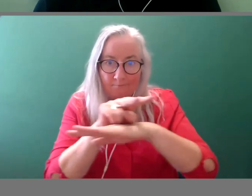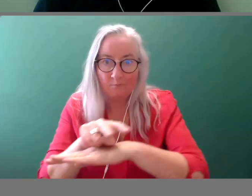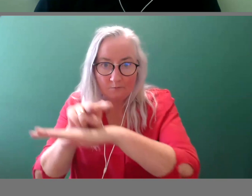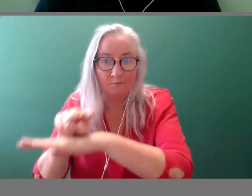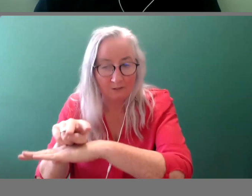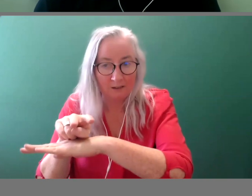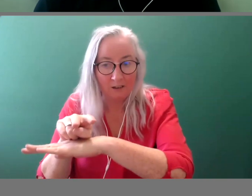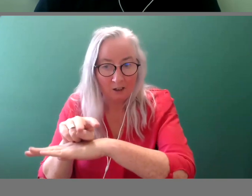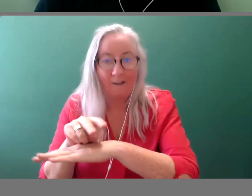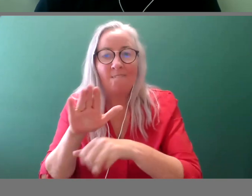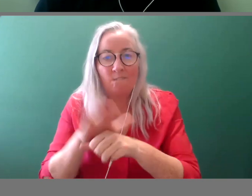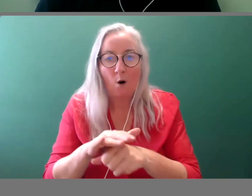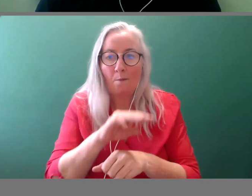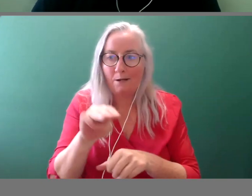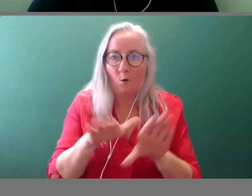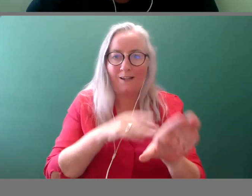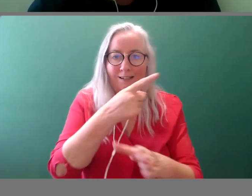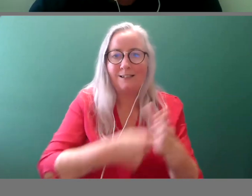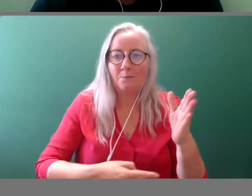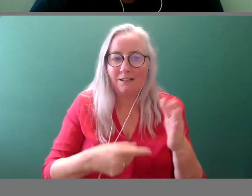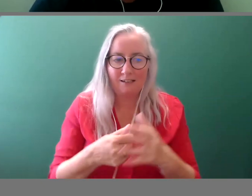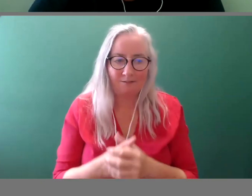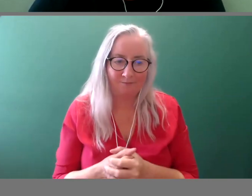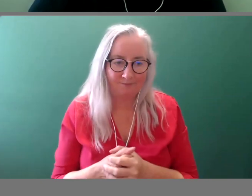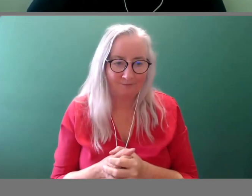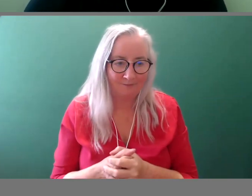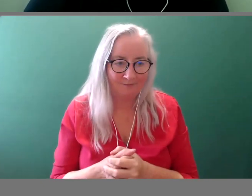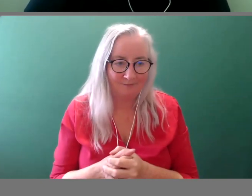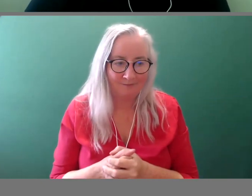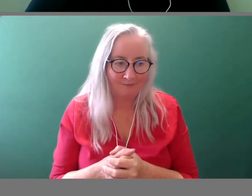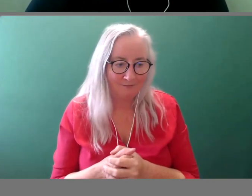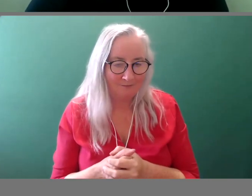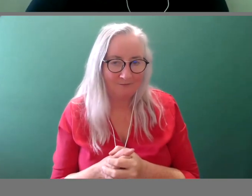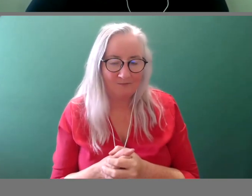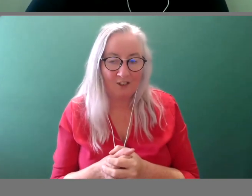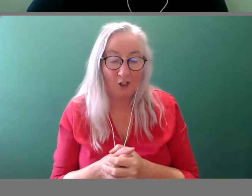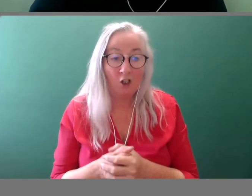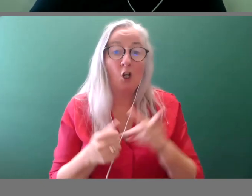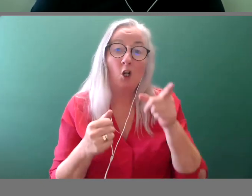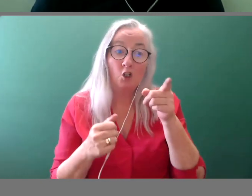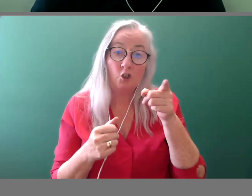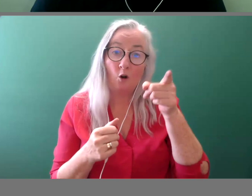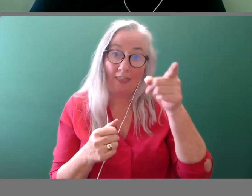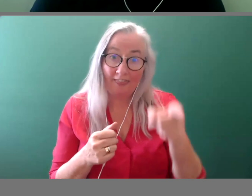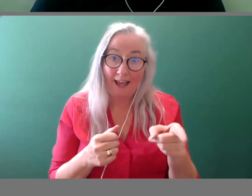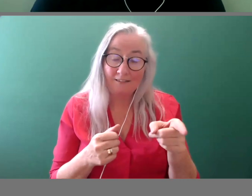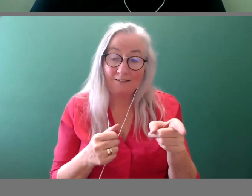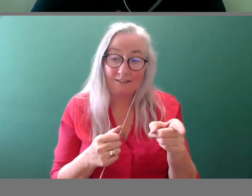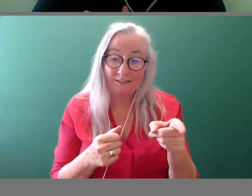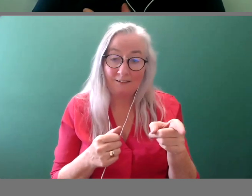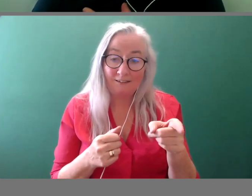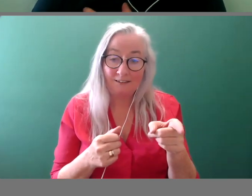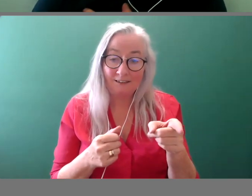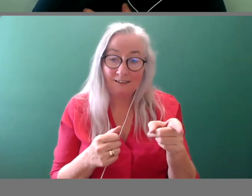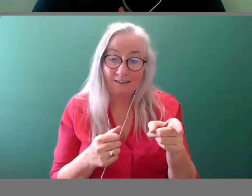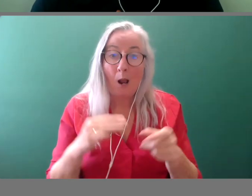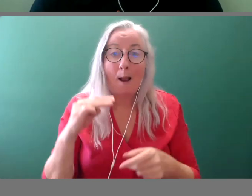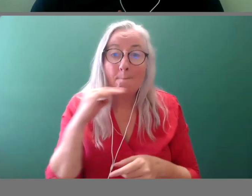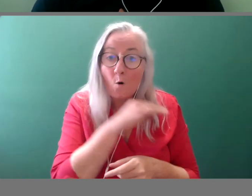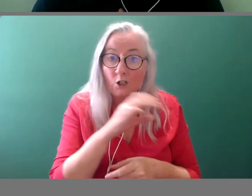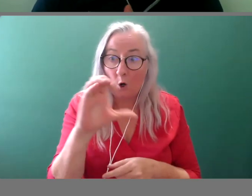to persons with disabilities. Fair to say this is going to be an important code. It's going to apply